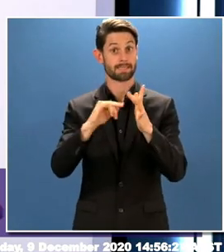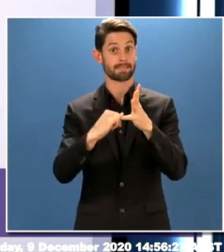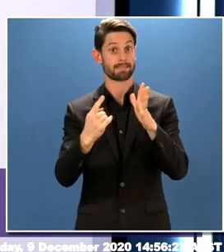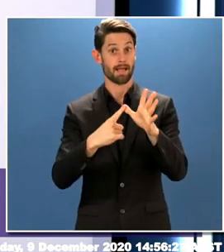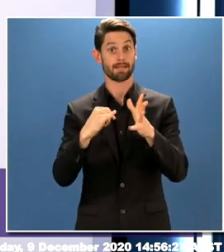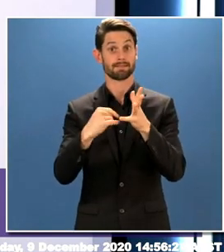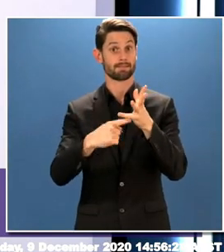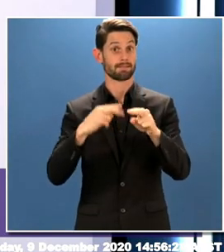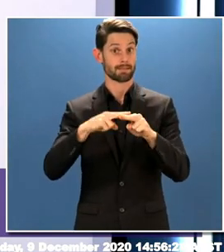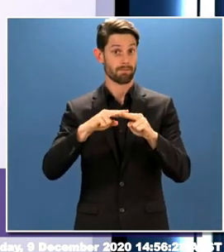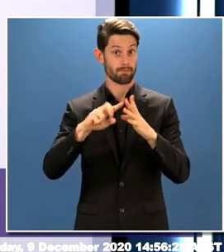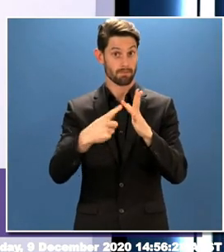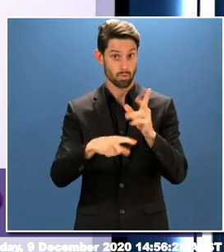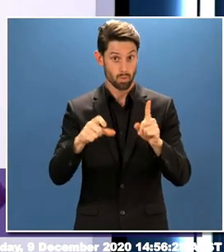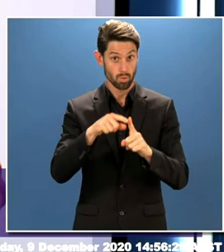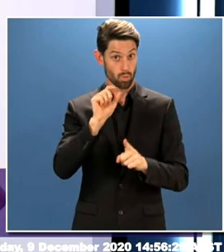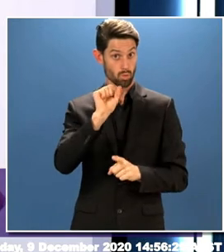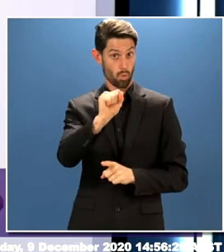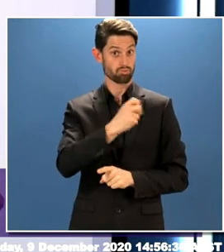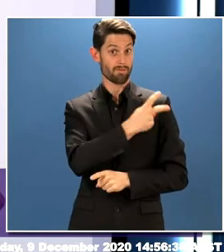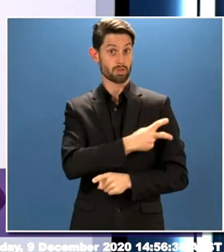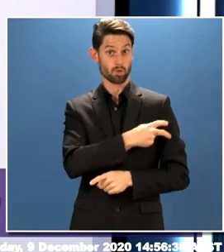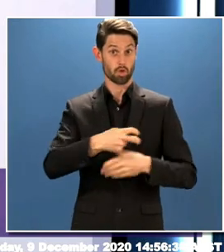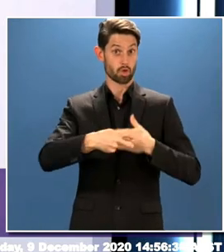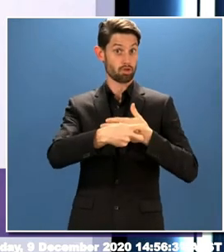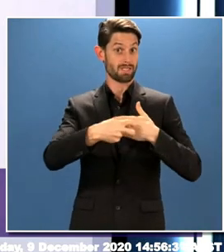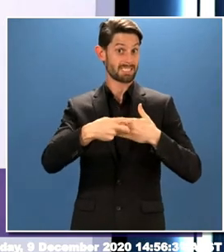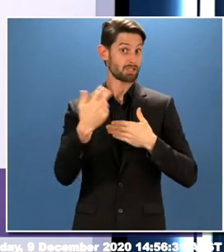And your professional address has recently moved from